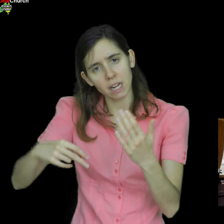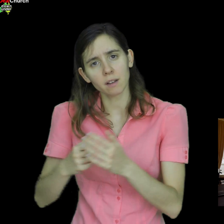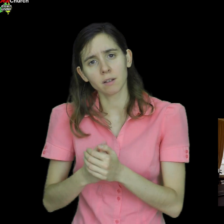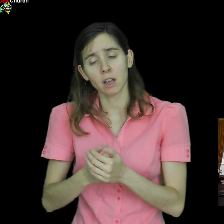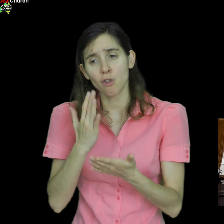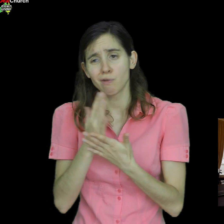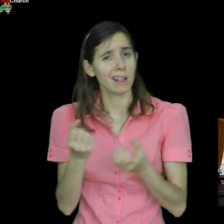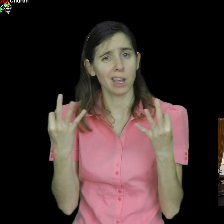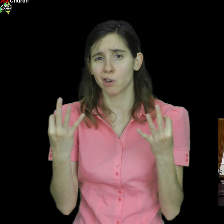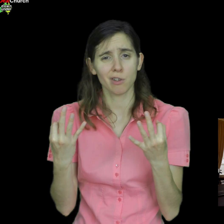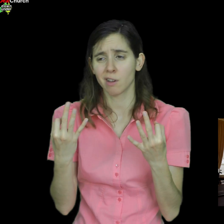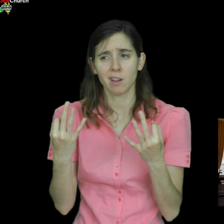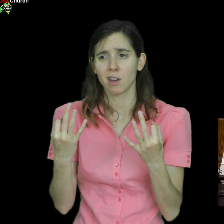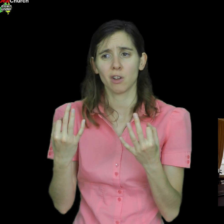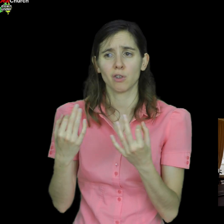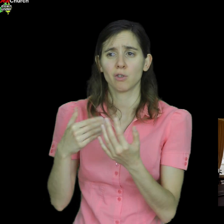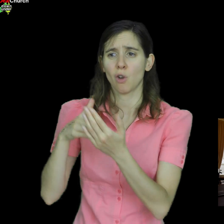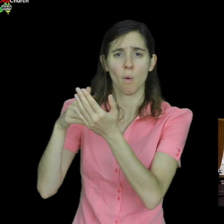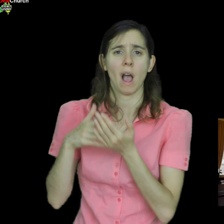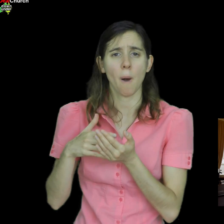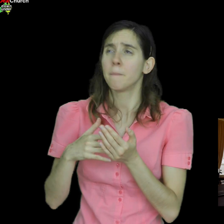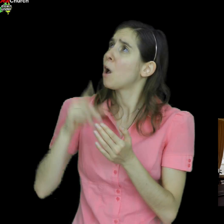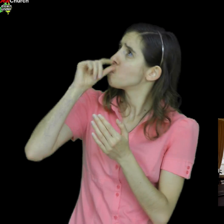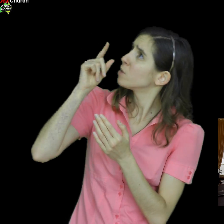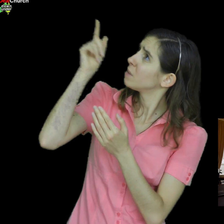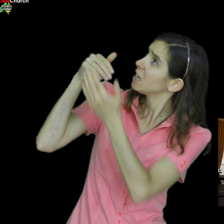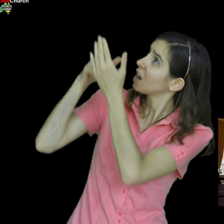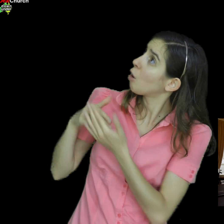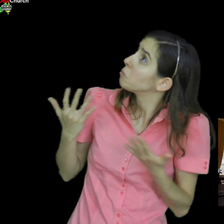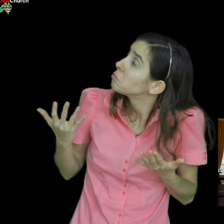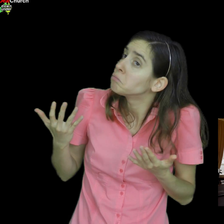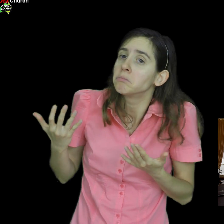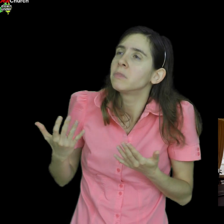helpless. Could this God help? "God, if You